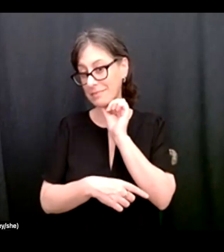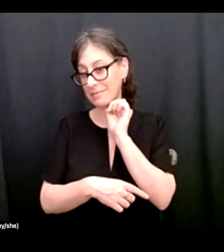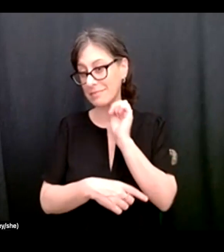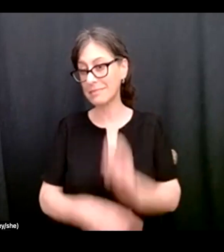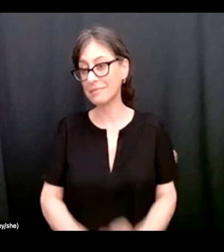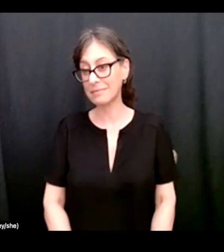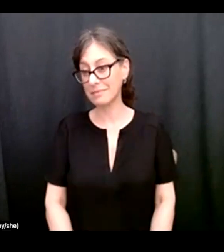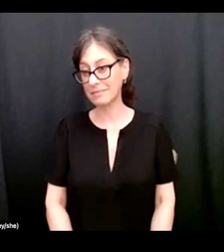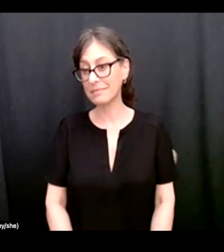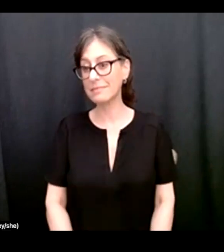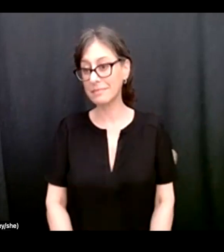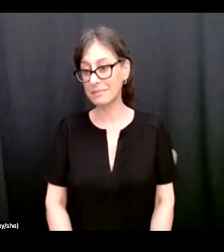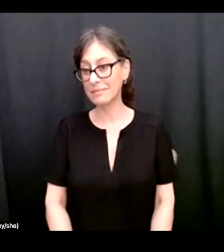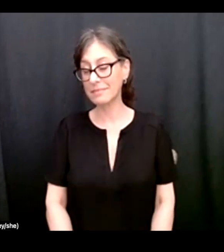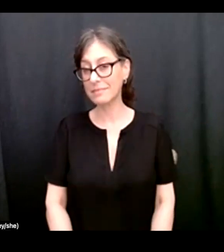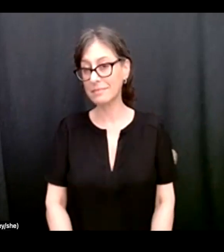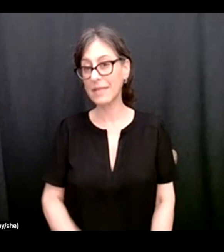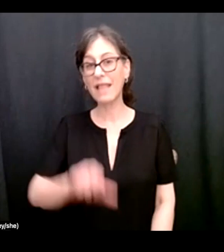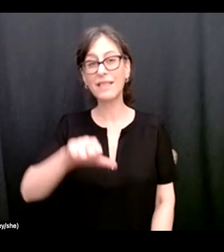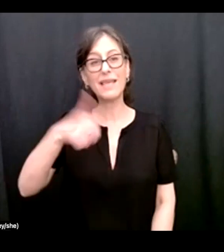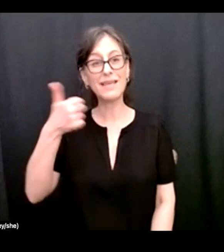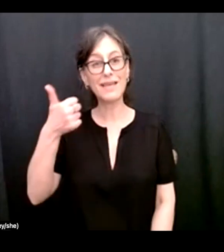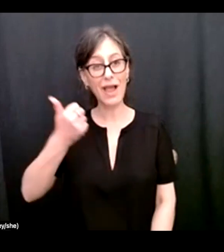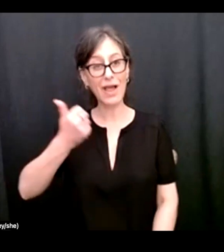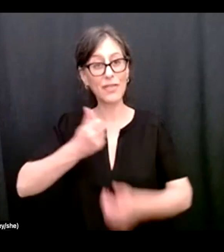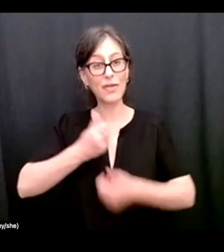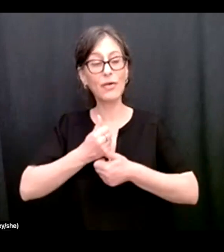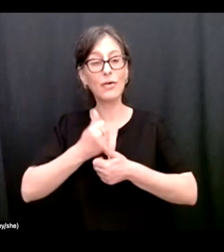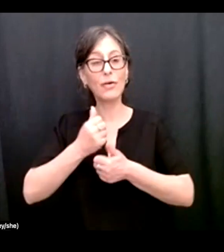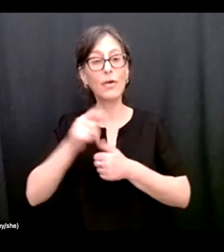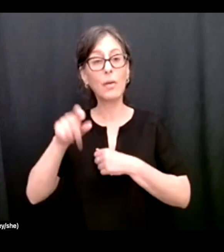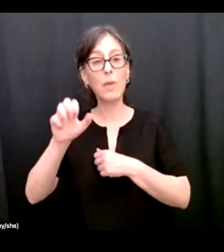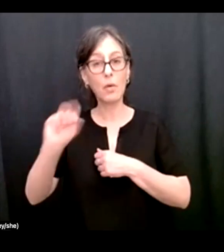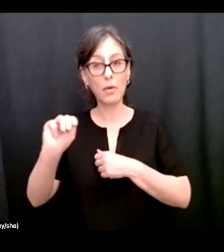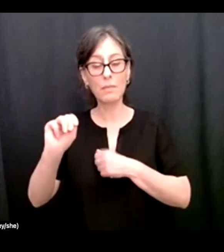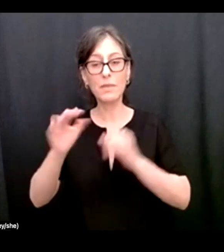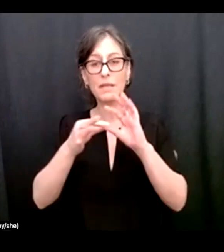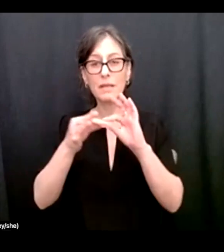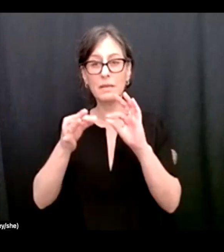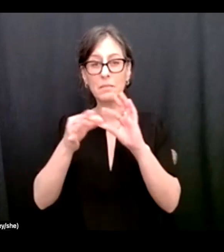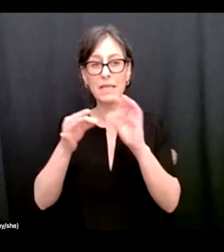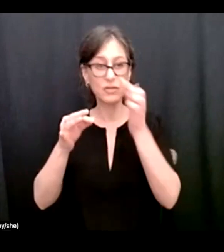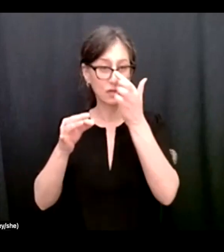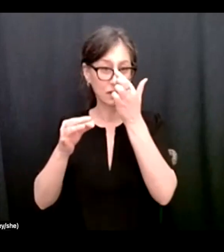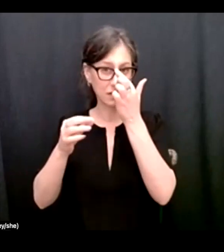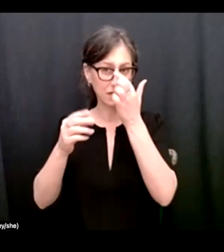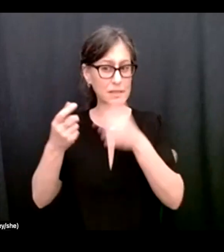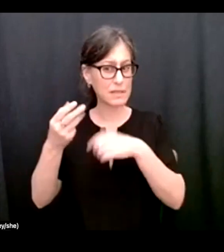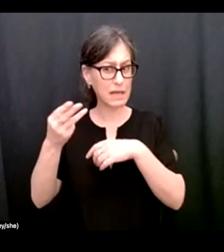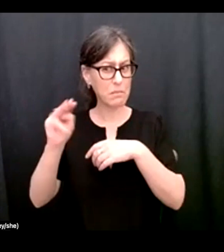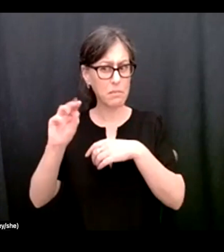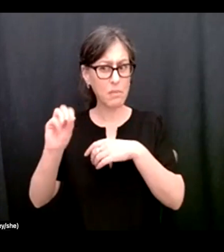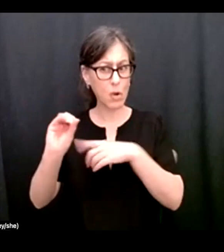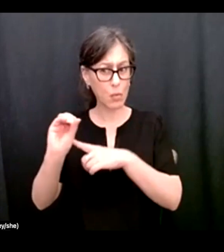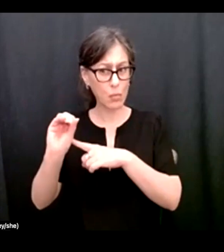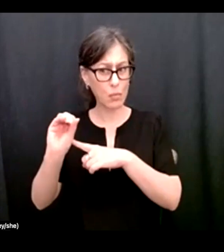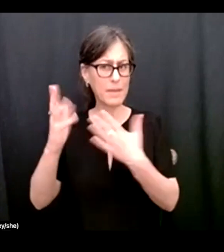And in the other bomb poem, I think he references Hemphill, which is interesting. And it is more a